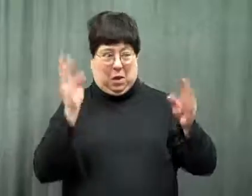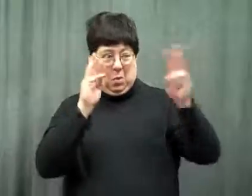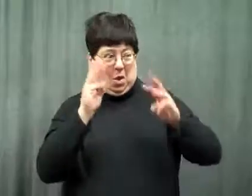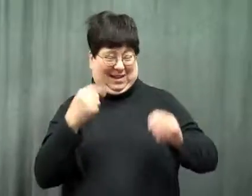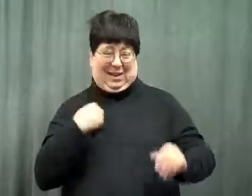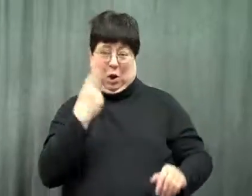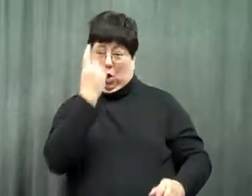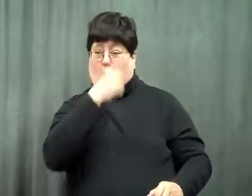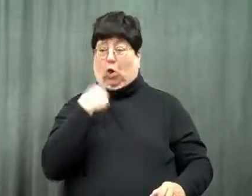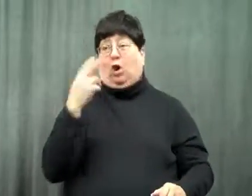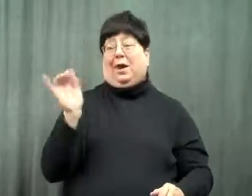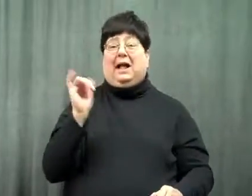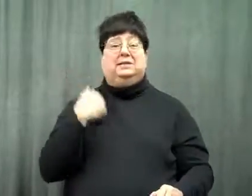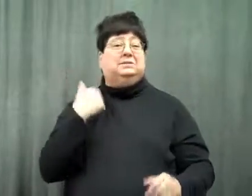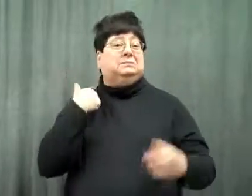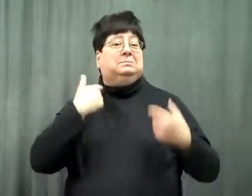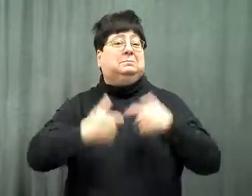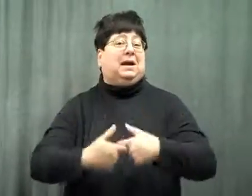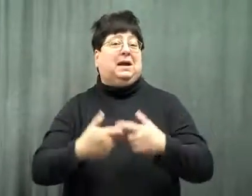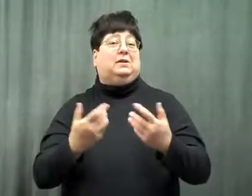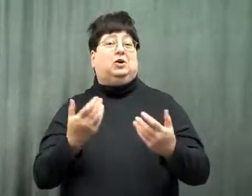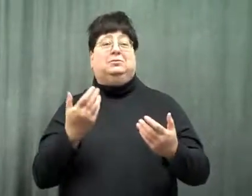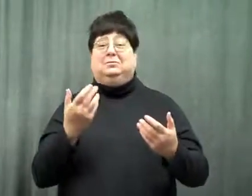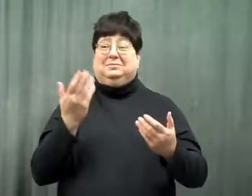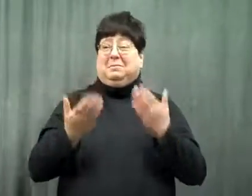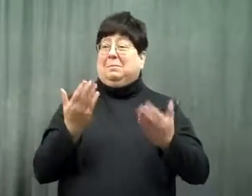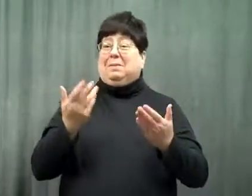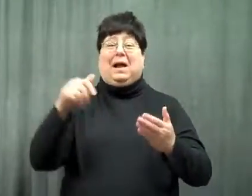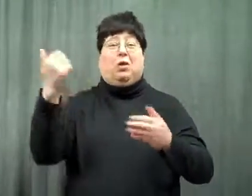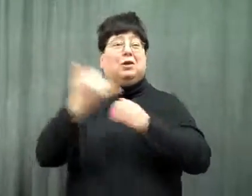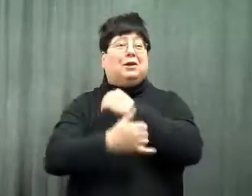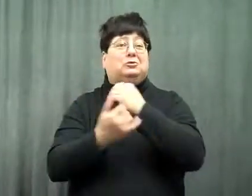People are worried if they look Hispanic or like they are from another country,